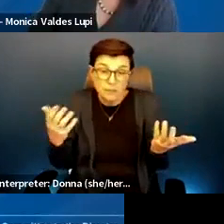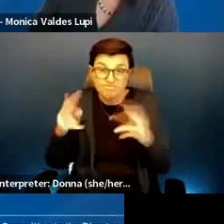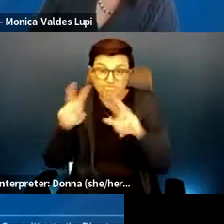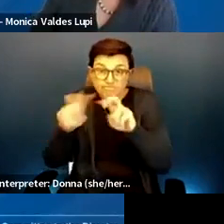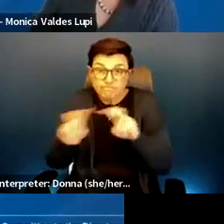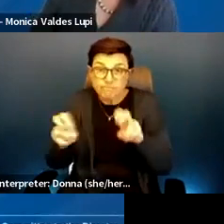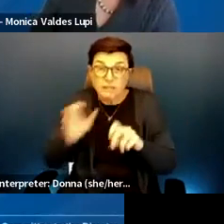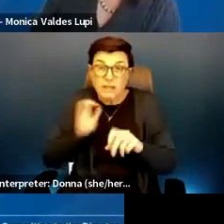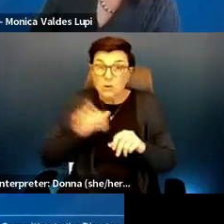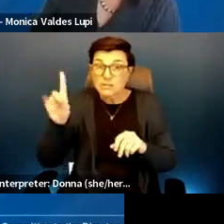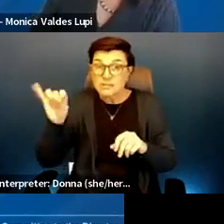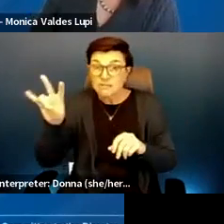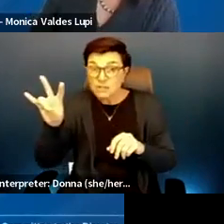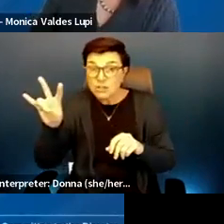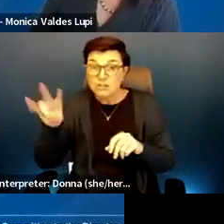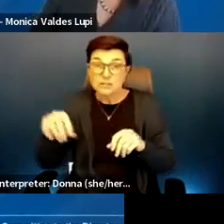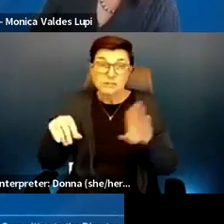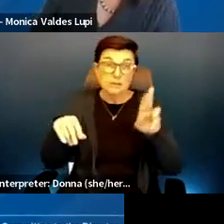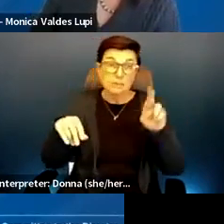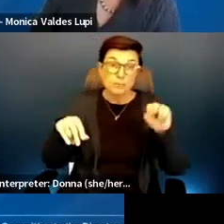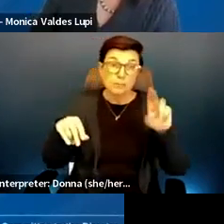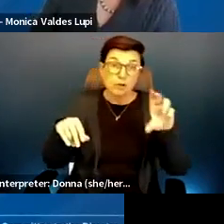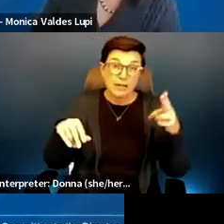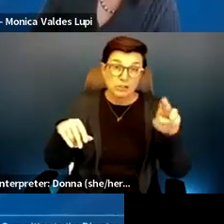and branches that are happening within that office specifically.